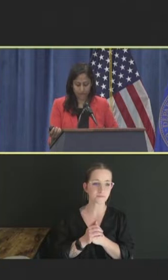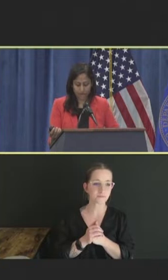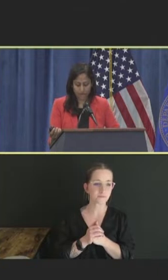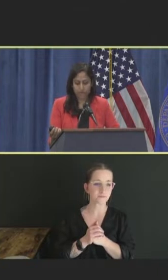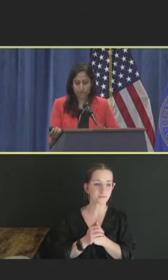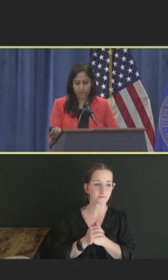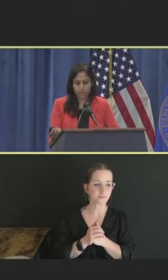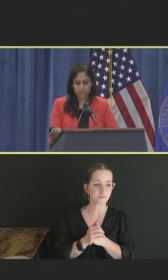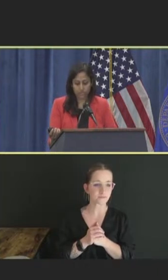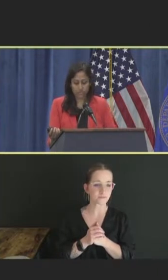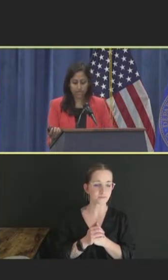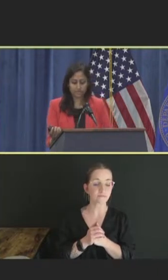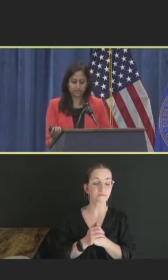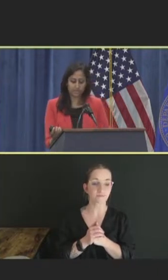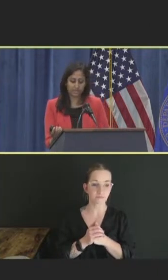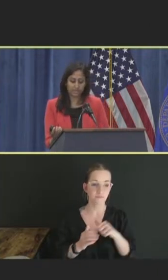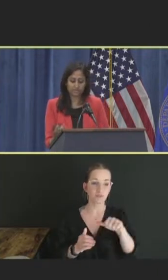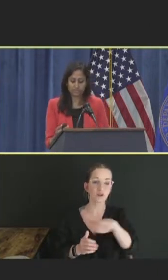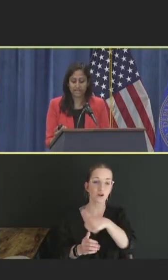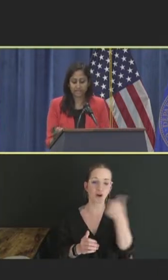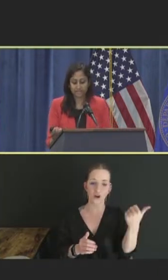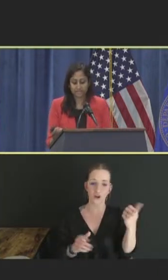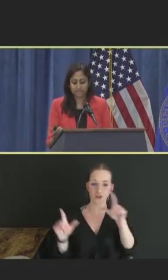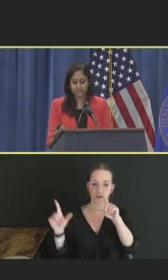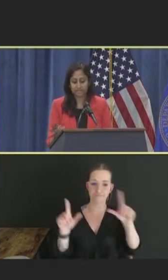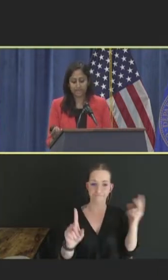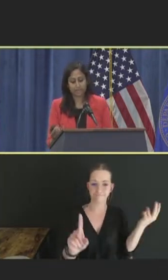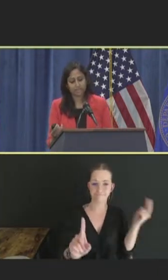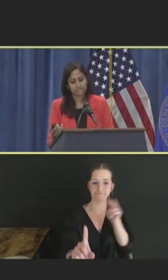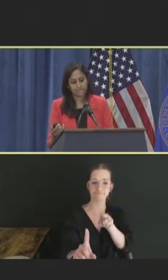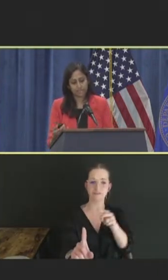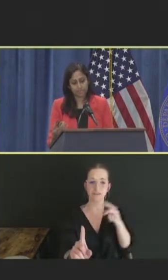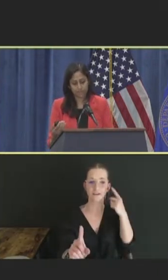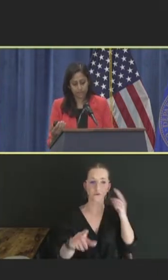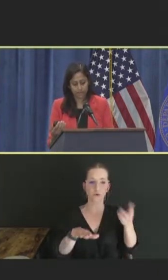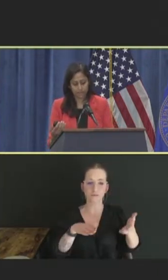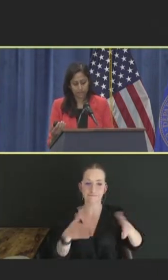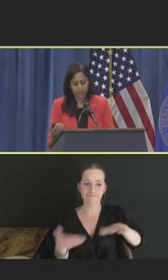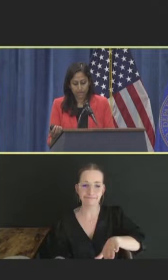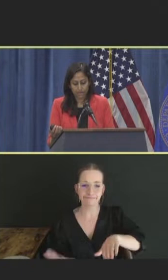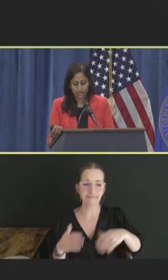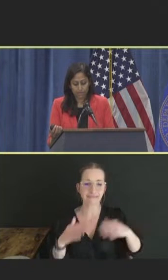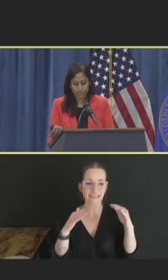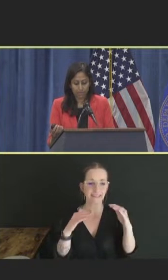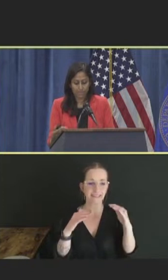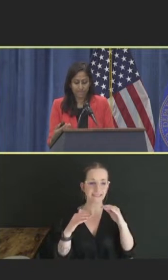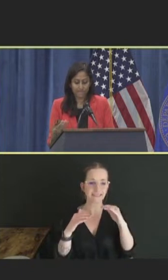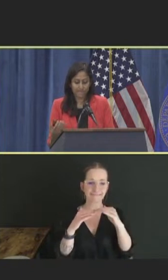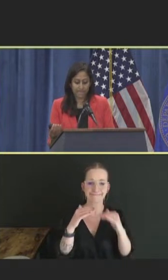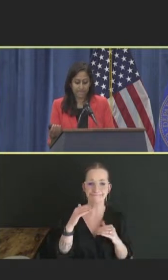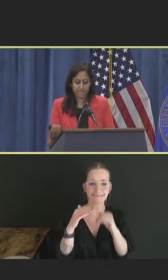Another way to look at disparities in mortality is to examine deaths by race and age.